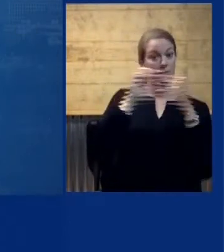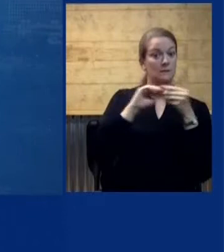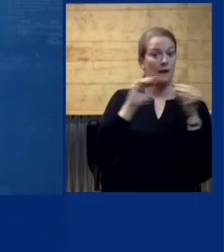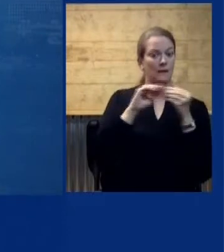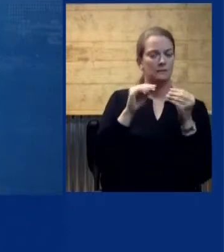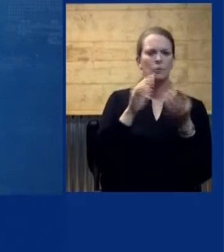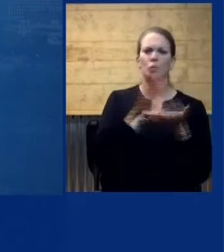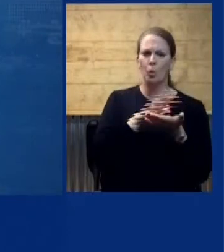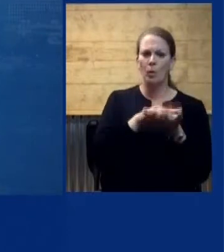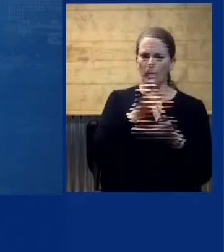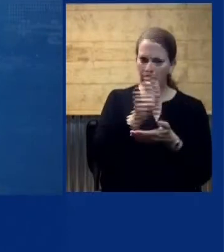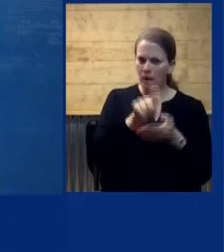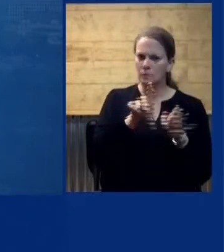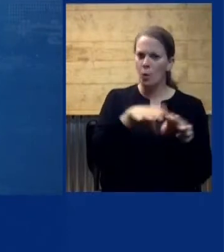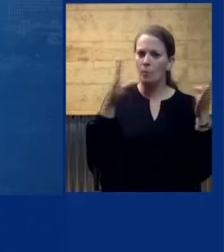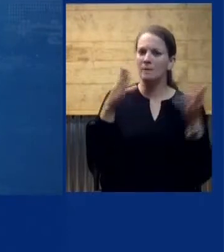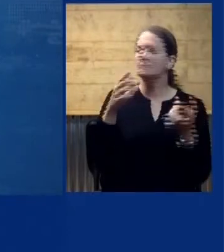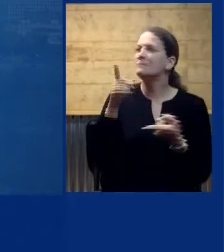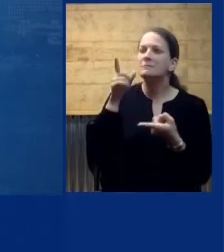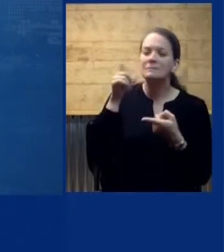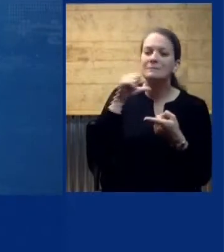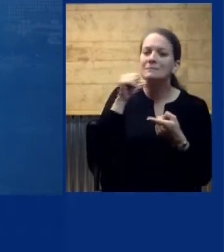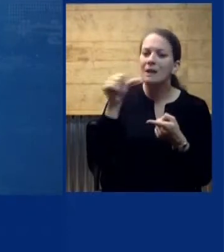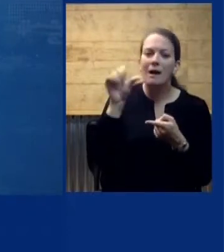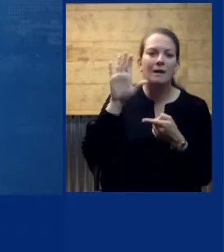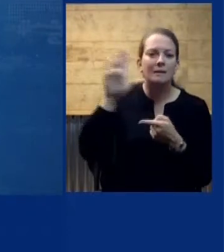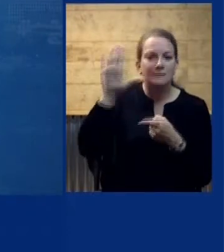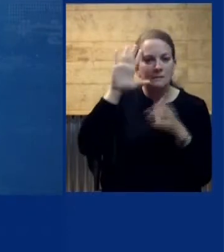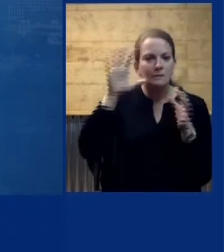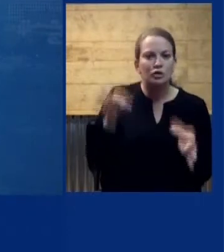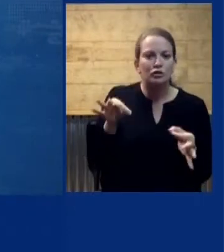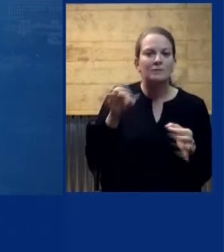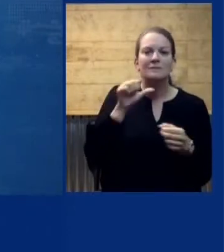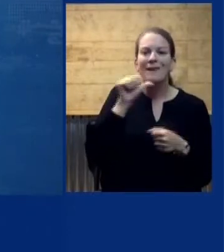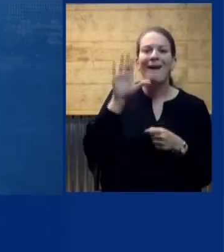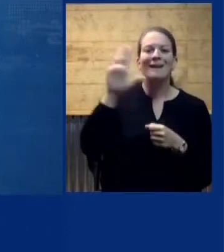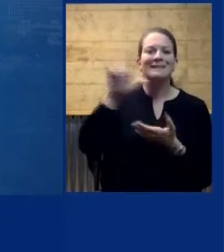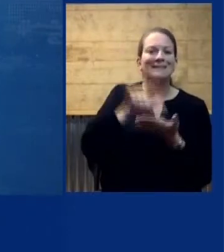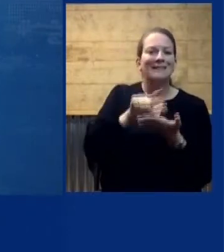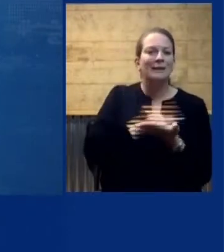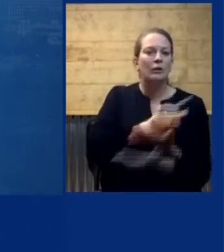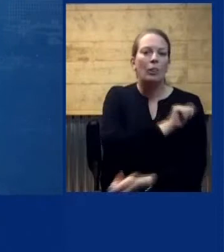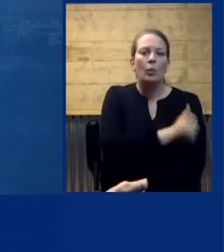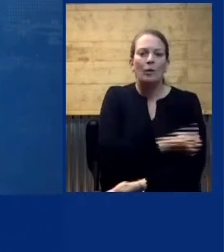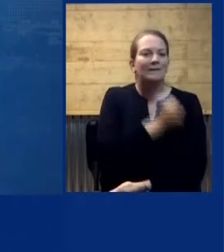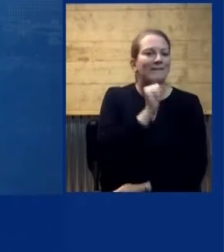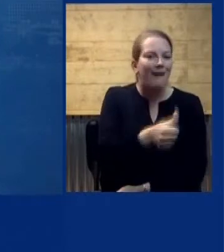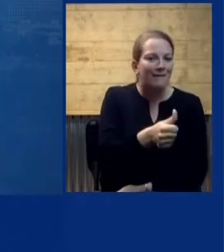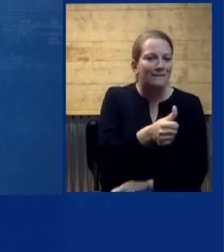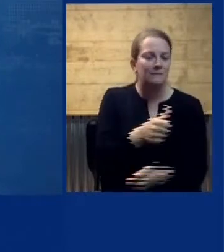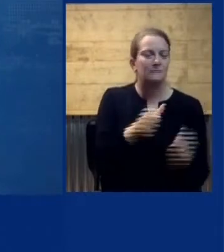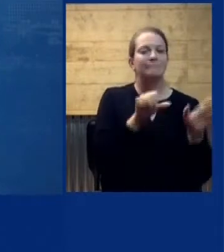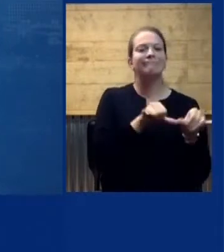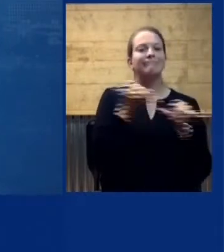UP TO ME, IT IS UP TO THE GOVERNORS. THE SAME IS TRUE ON EDUCATION. HE WANTS THE SCHOOLS REOPENED.